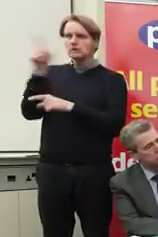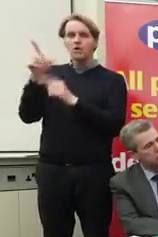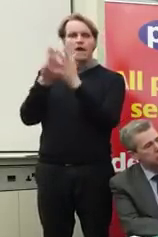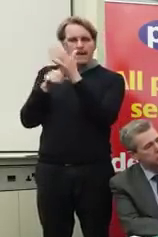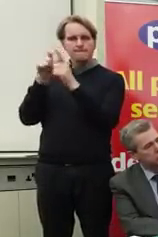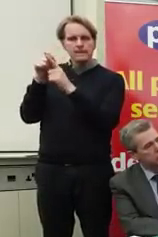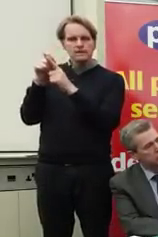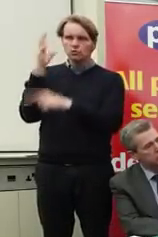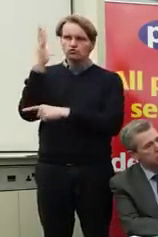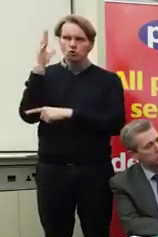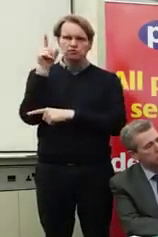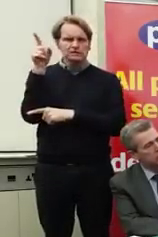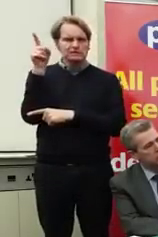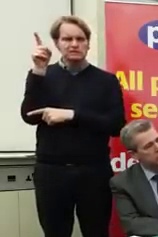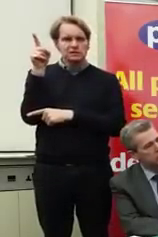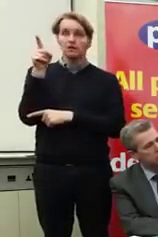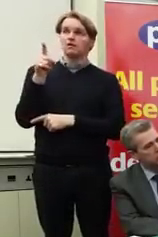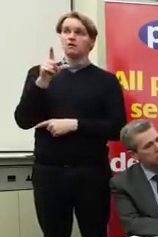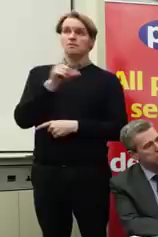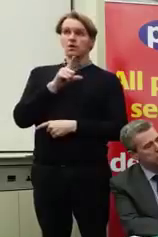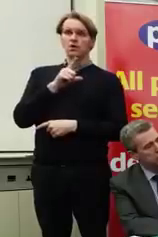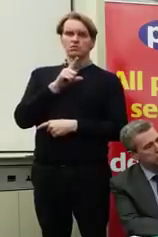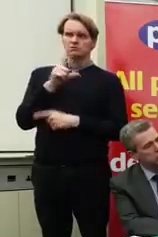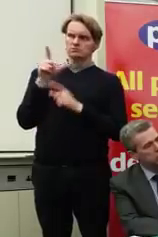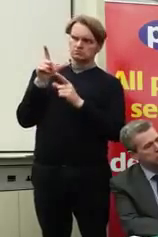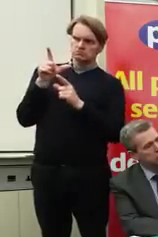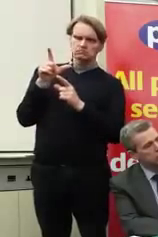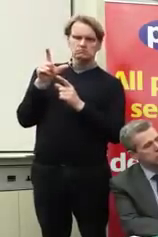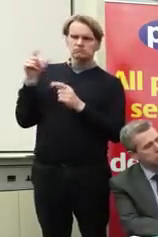means that we're able to secure victories on lifting the pick cap - the